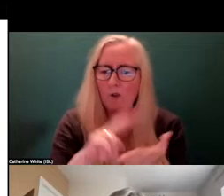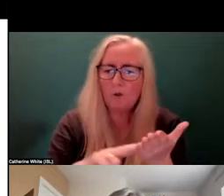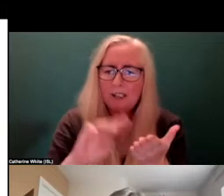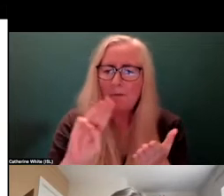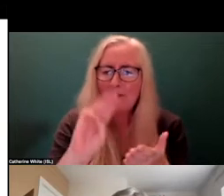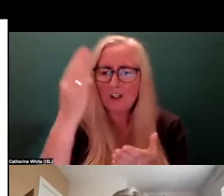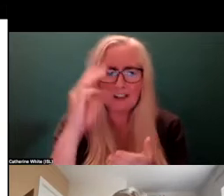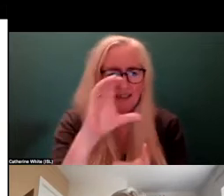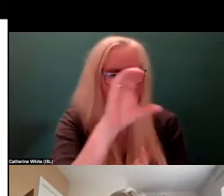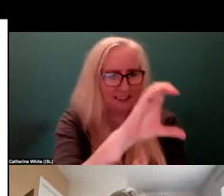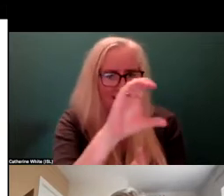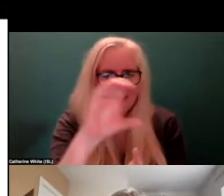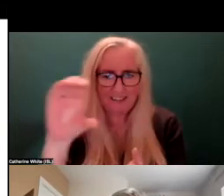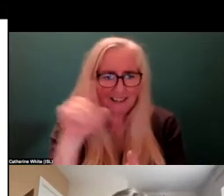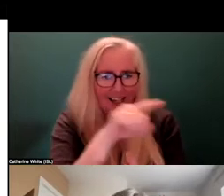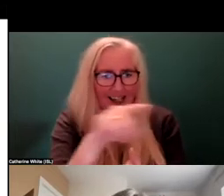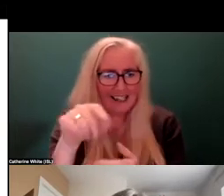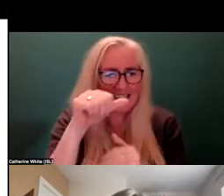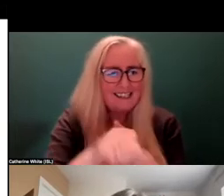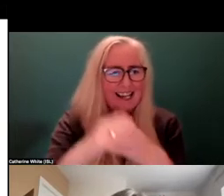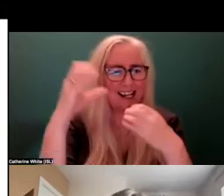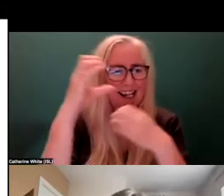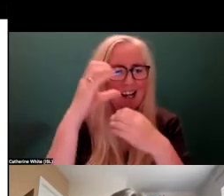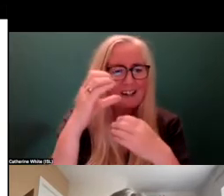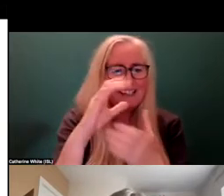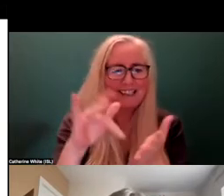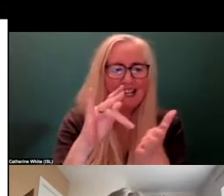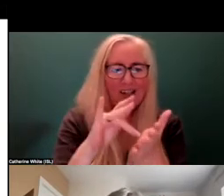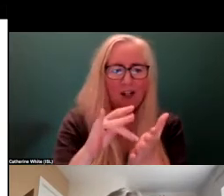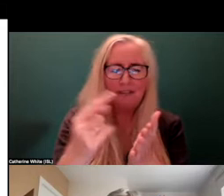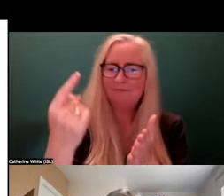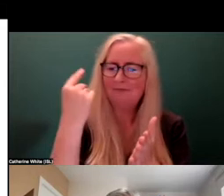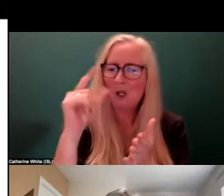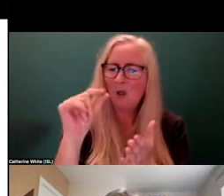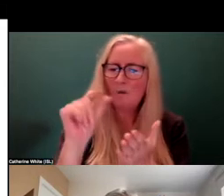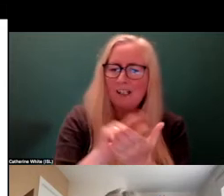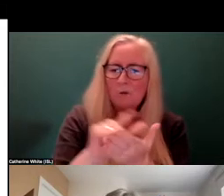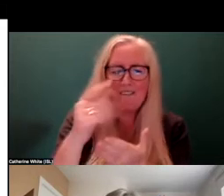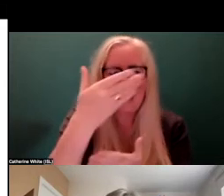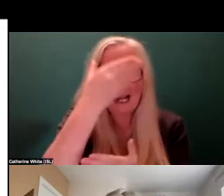portraits he took of people attending the Birch's Daycare Centre, back in 2012.